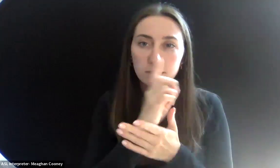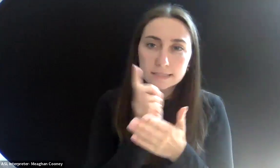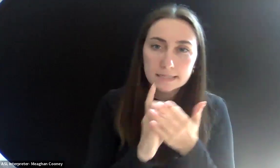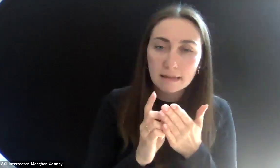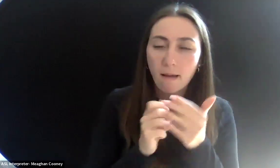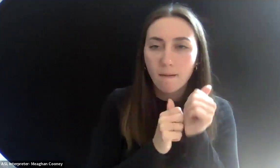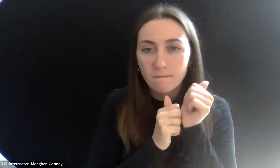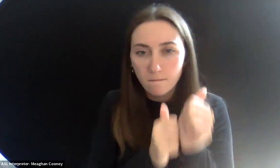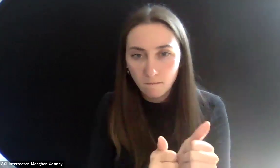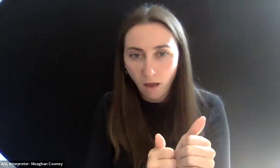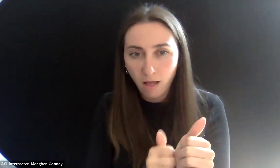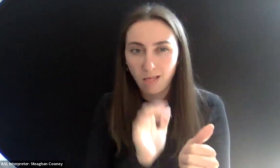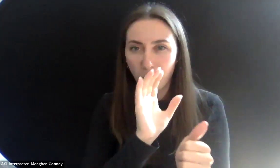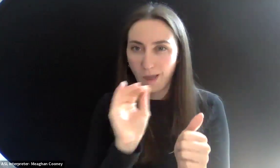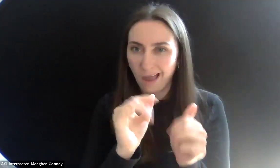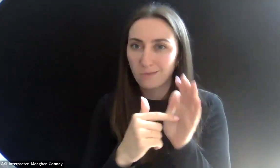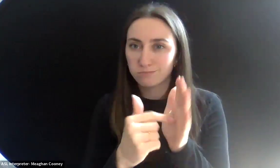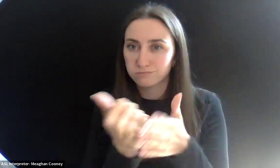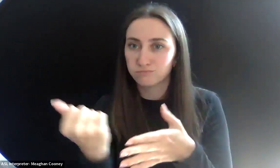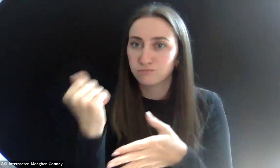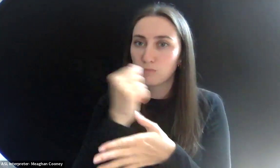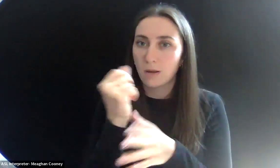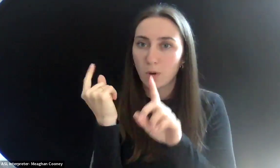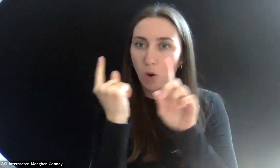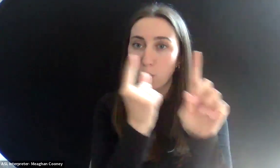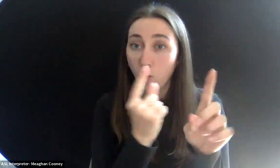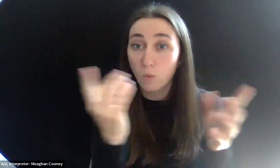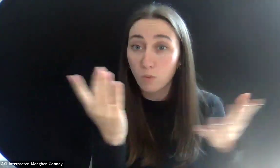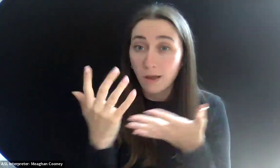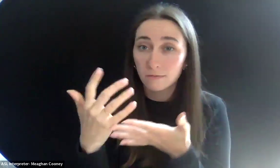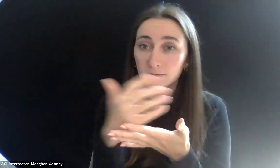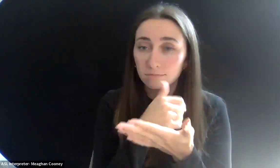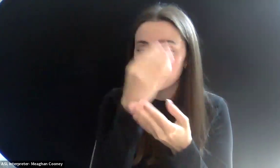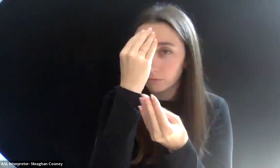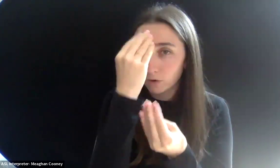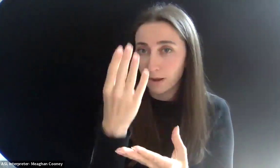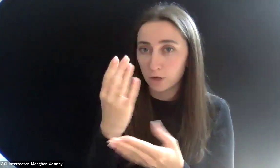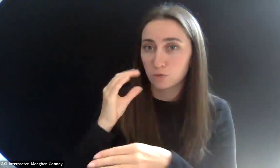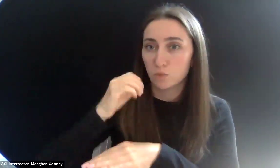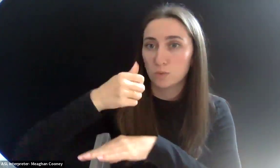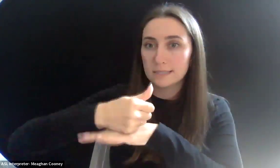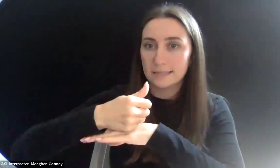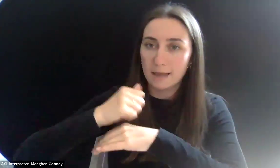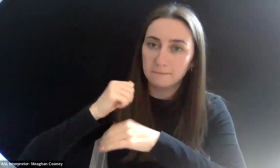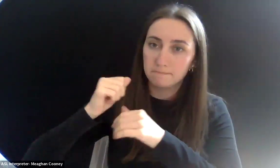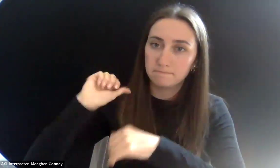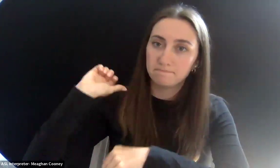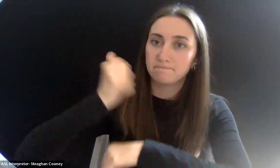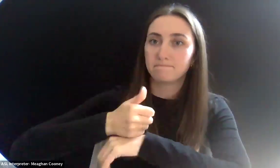the primary goal initially was to gather data to set the foundation for future policy updates.